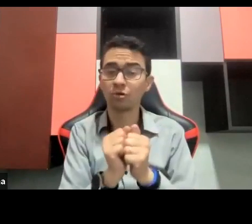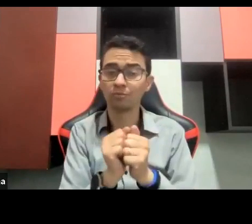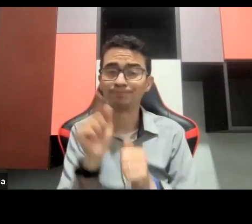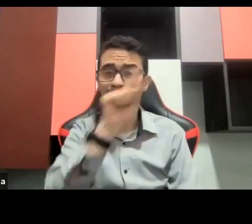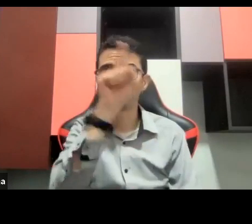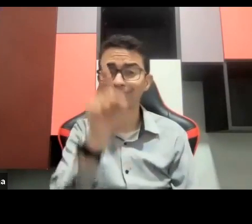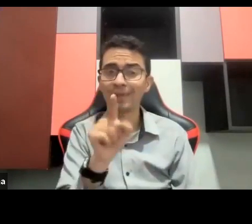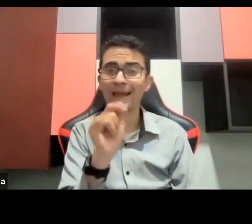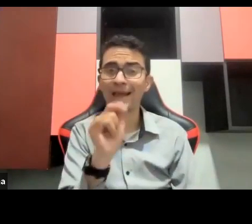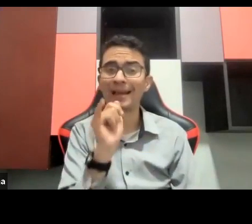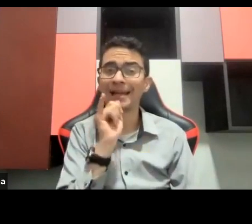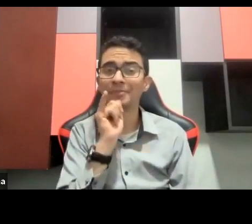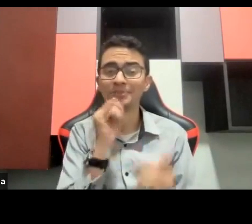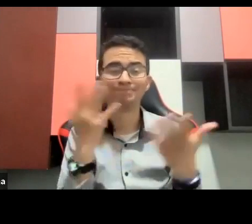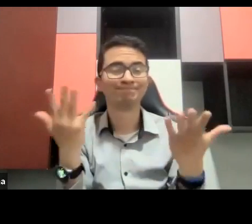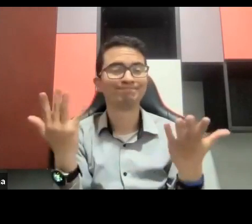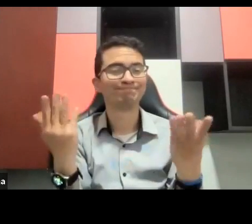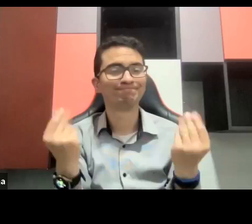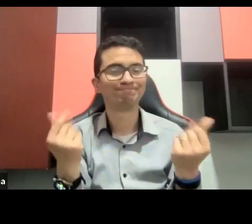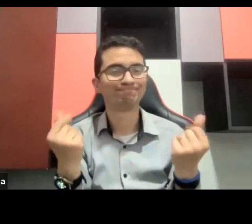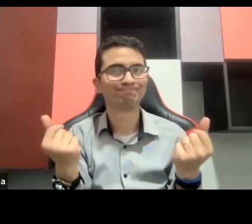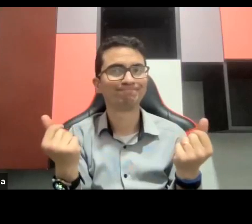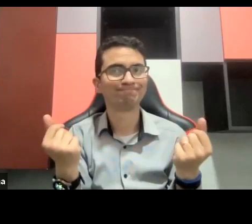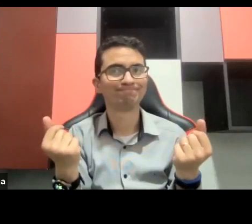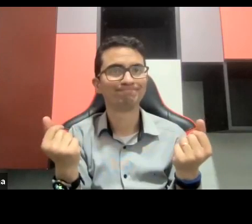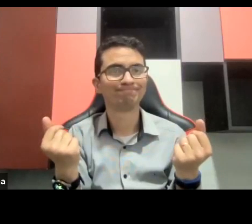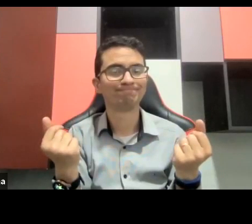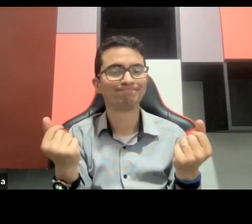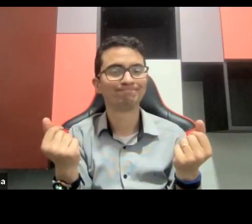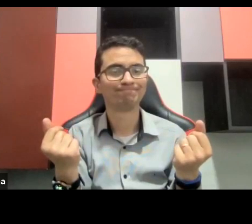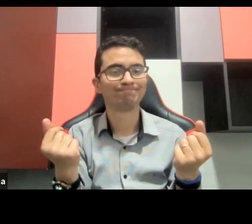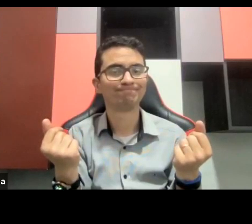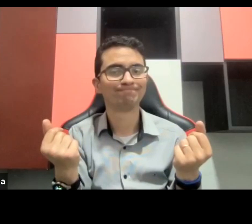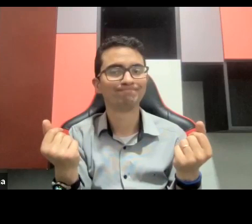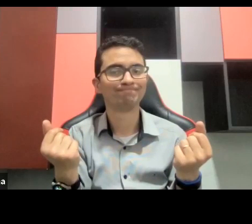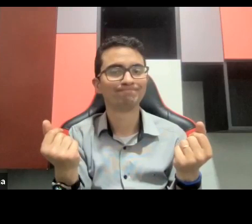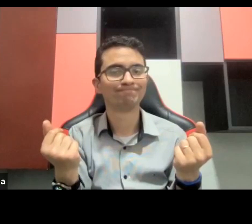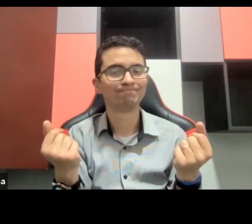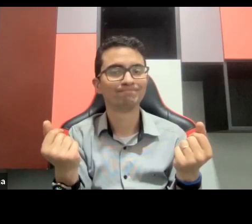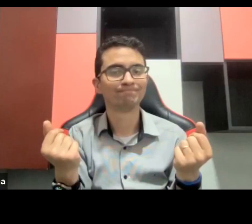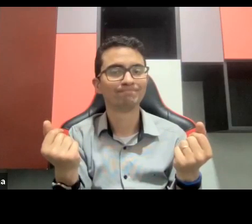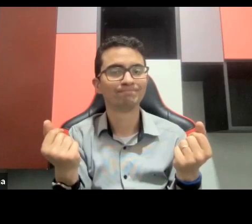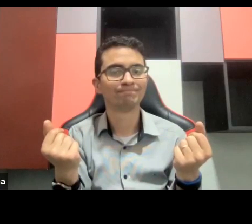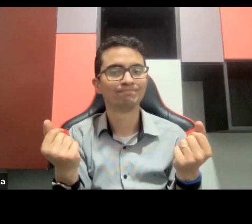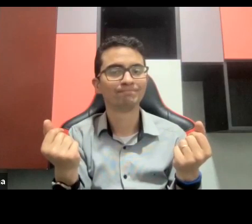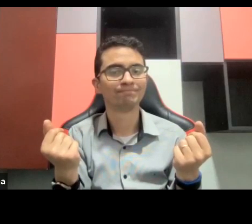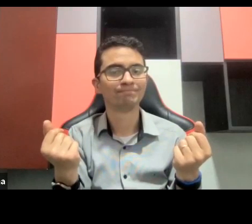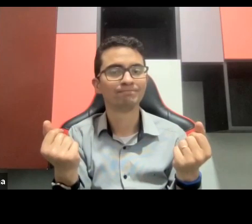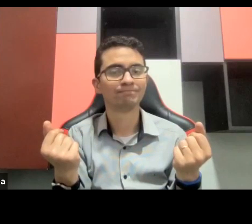for him For instance, one all the. For instance, one of the most important thing